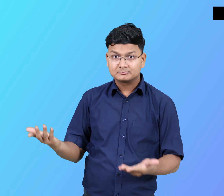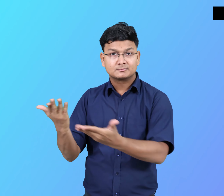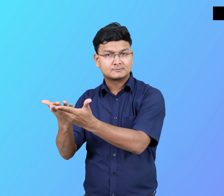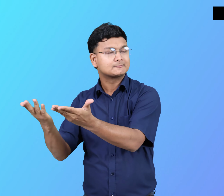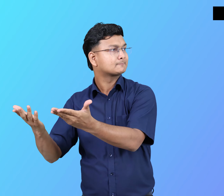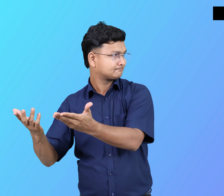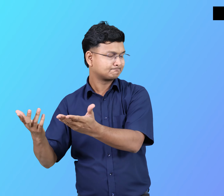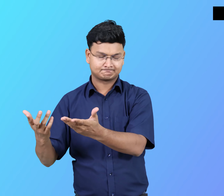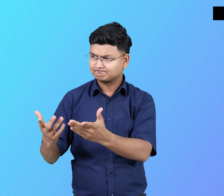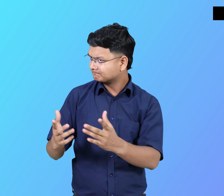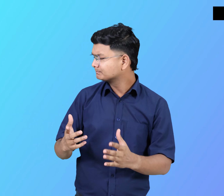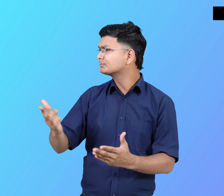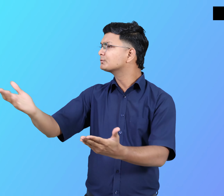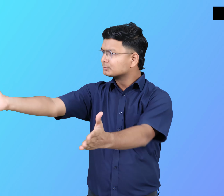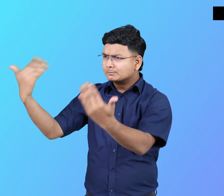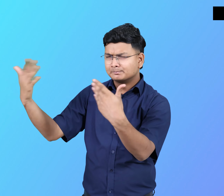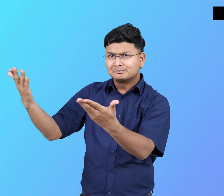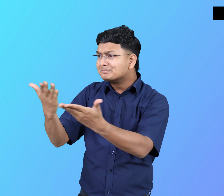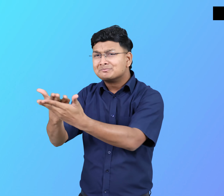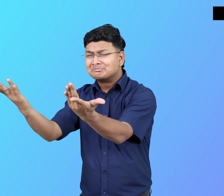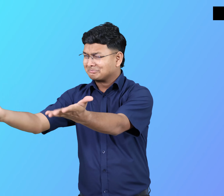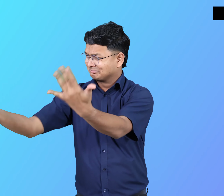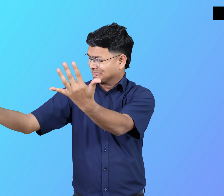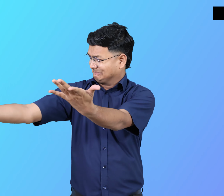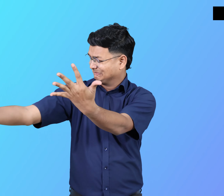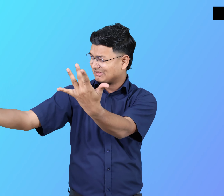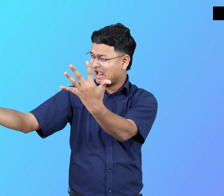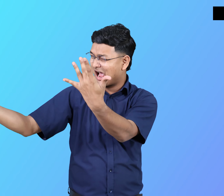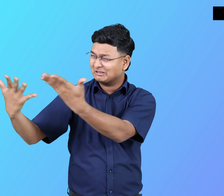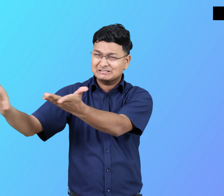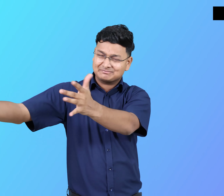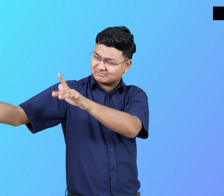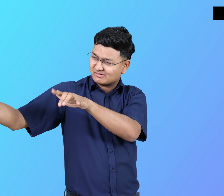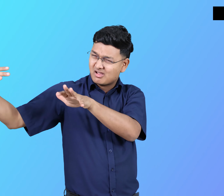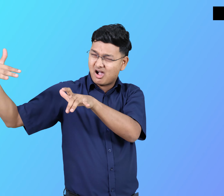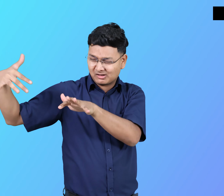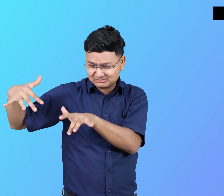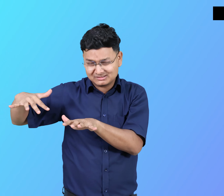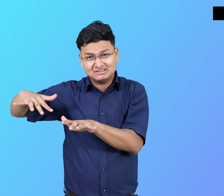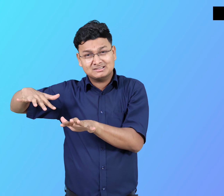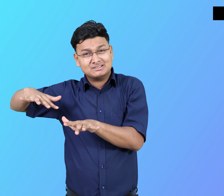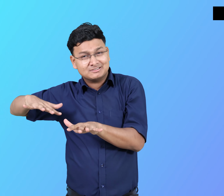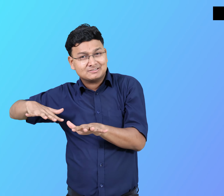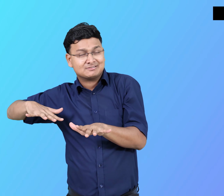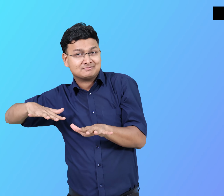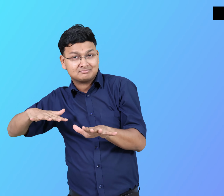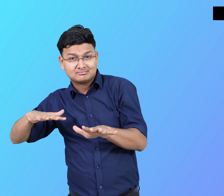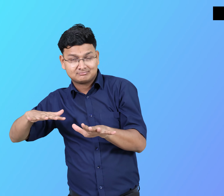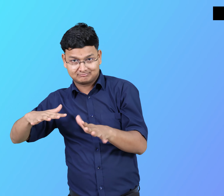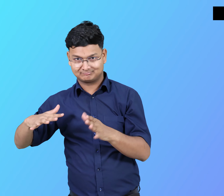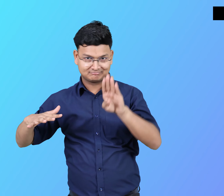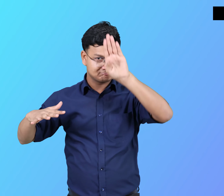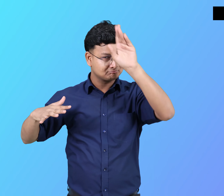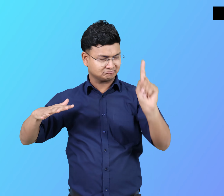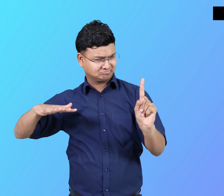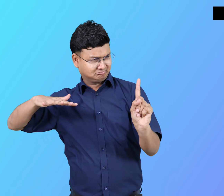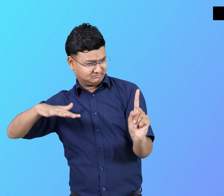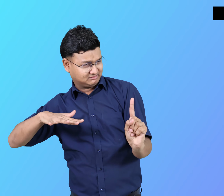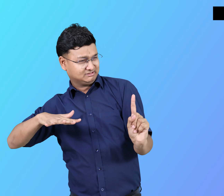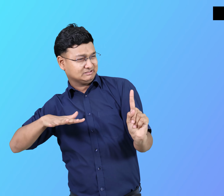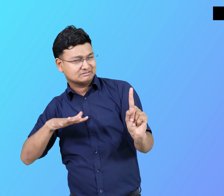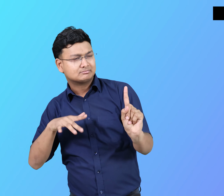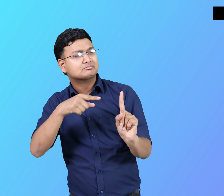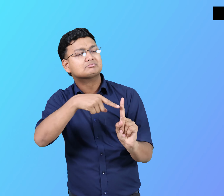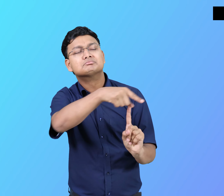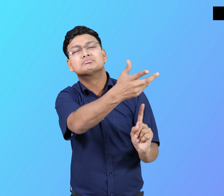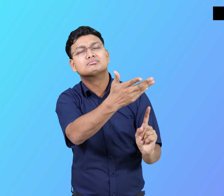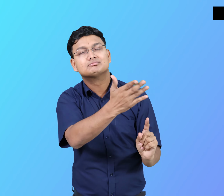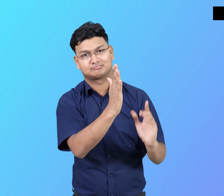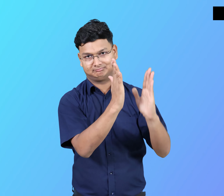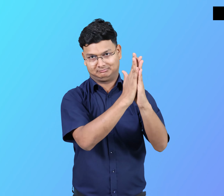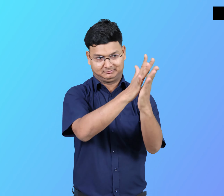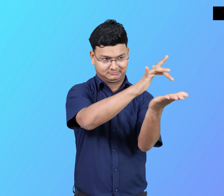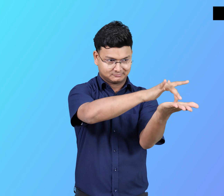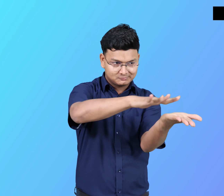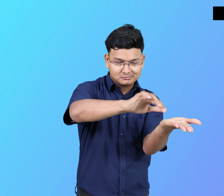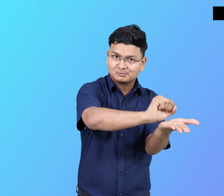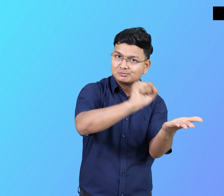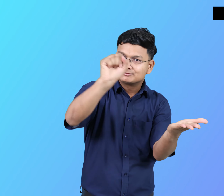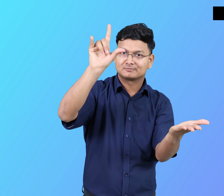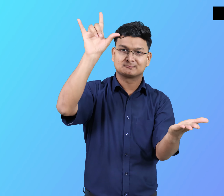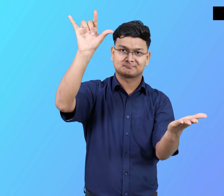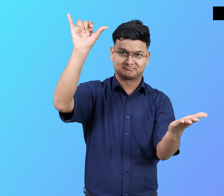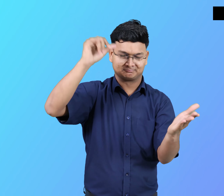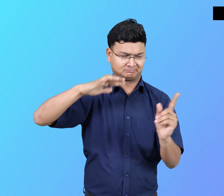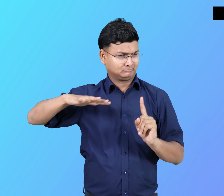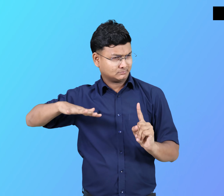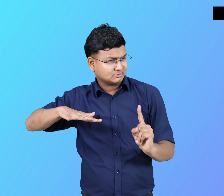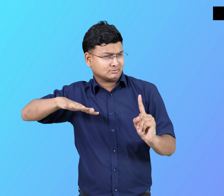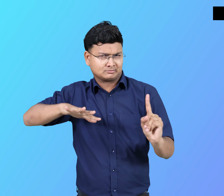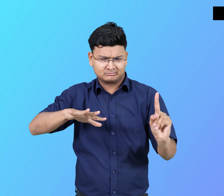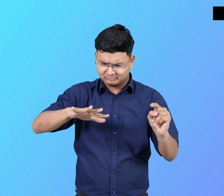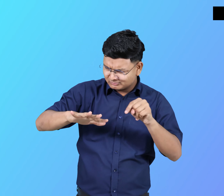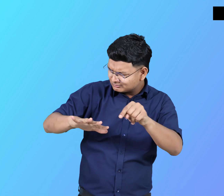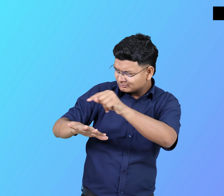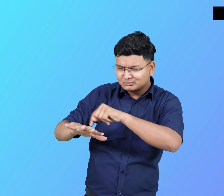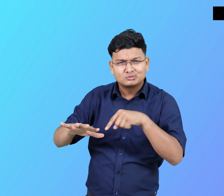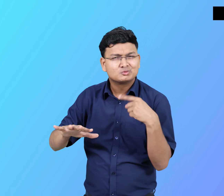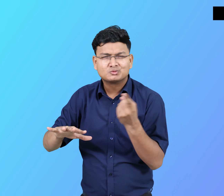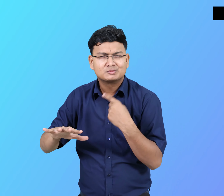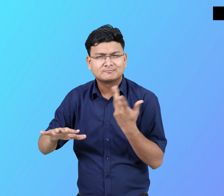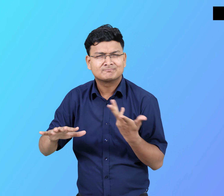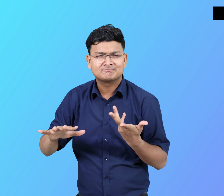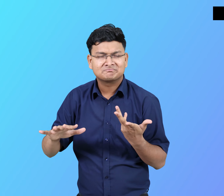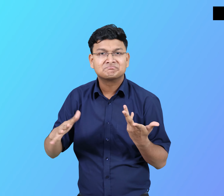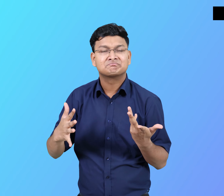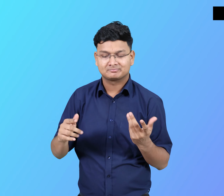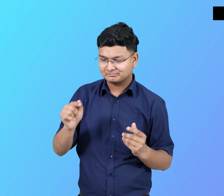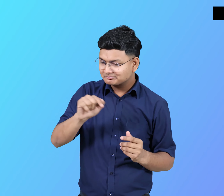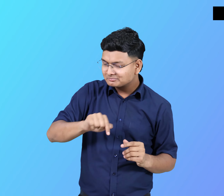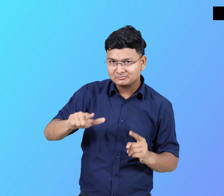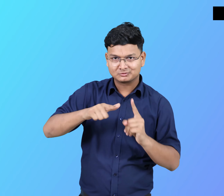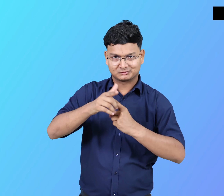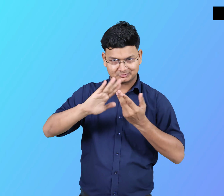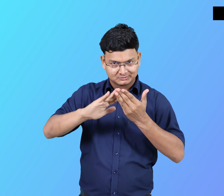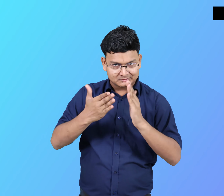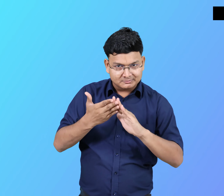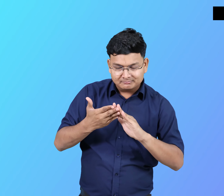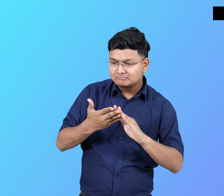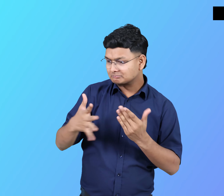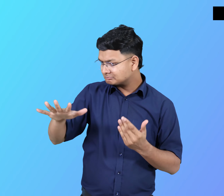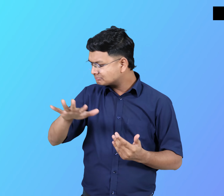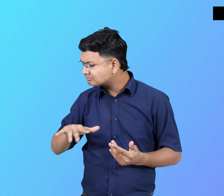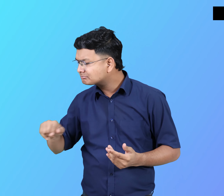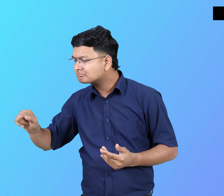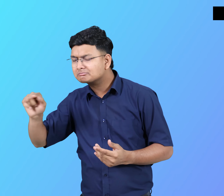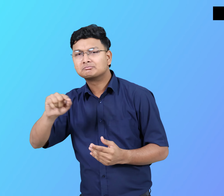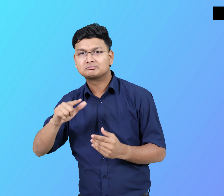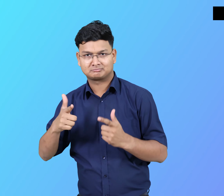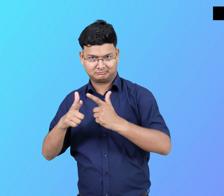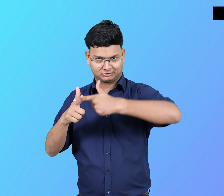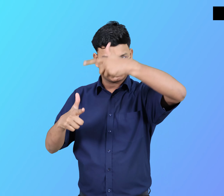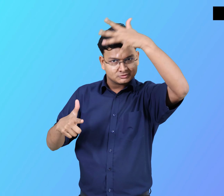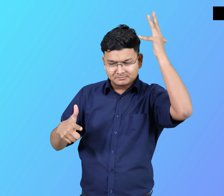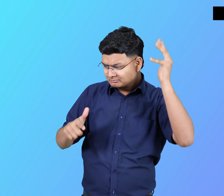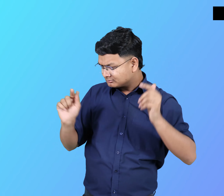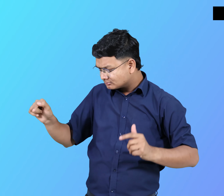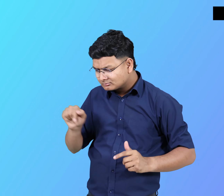Then the king went up to the LORD’s Temple. All the people of Judah and the people who lived in Jerusalem went with him.